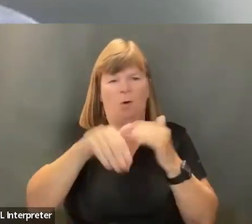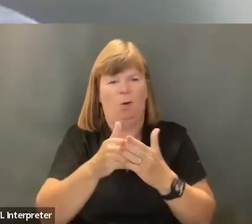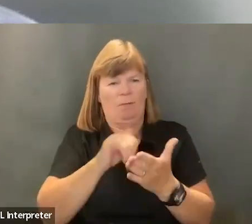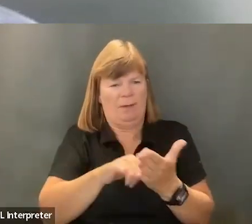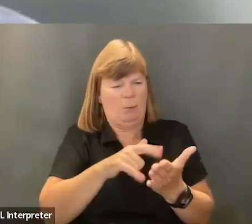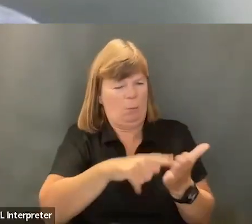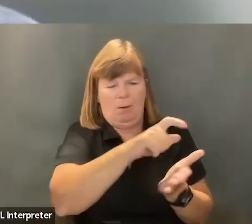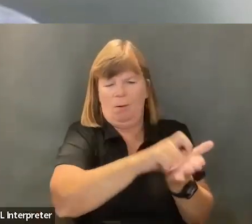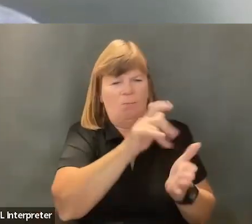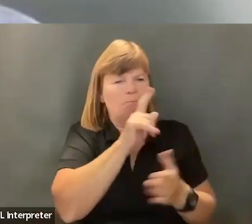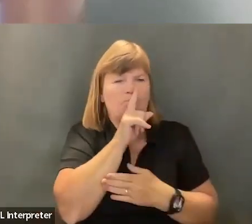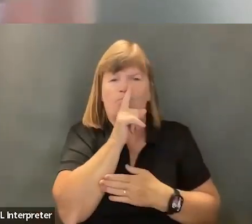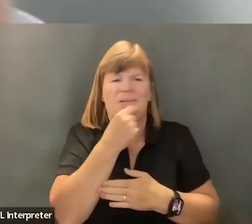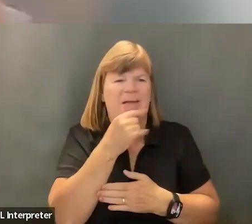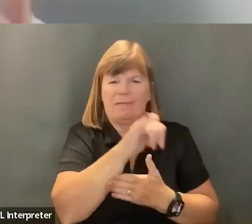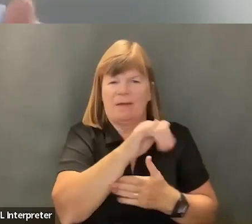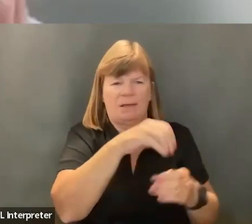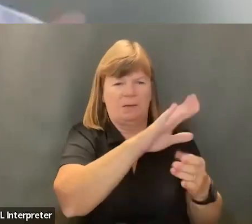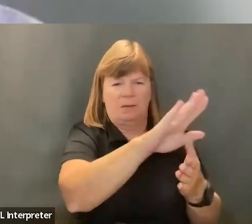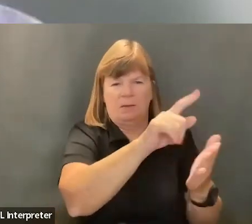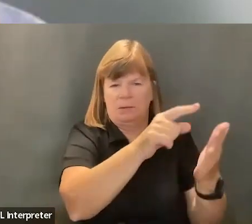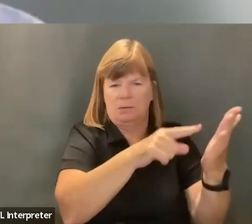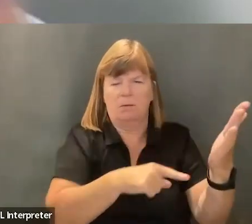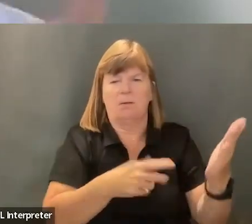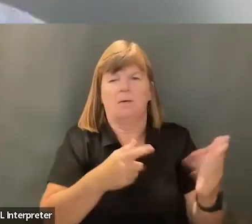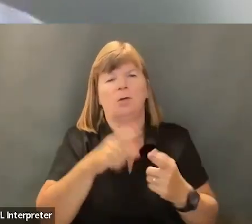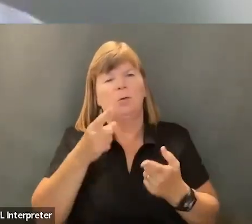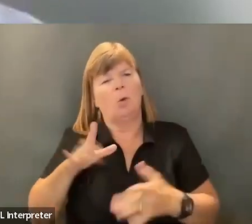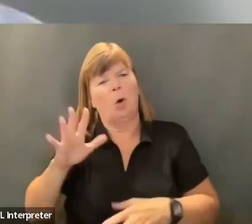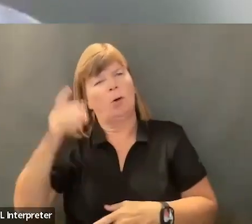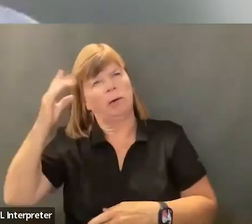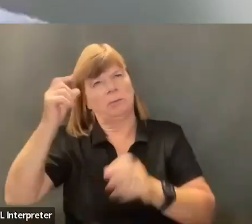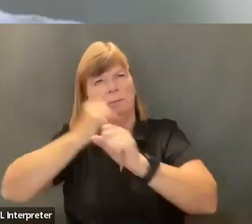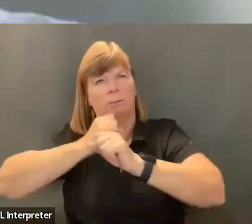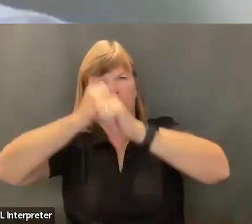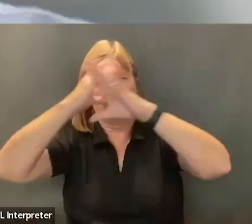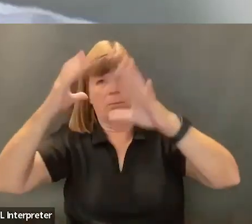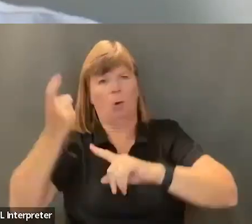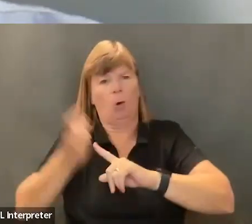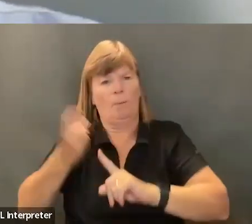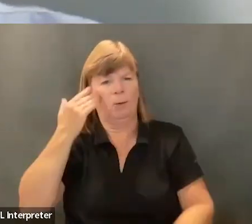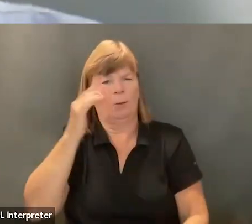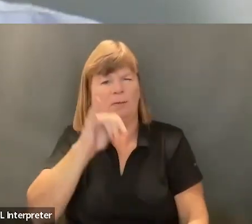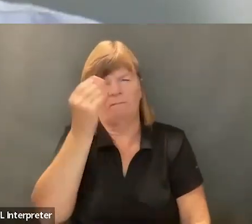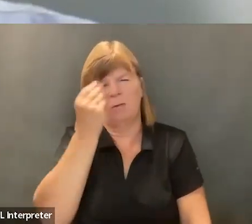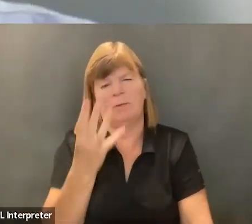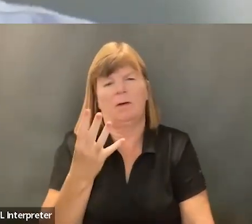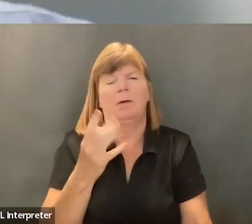include right so you automatically know uh that information but other inferences take